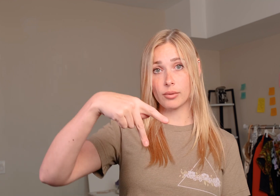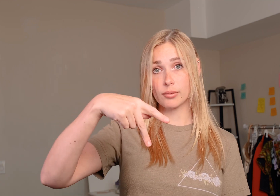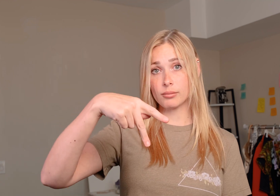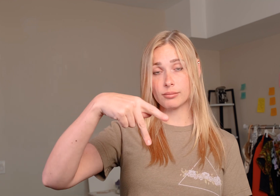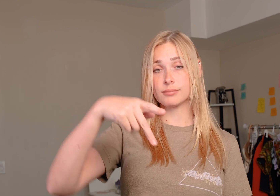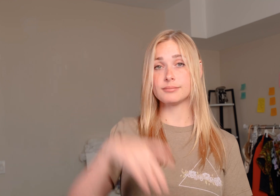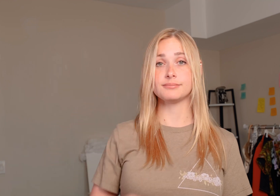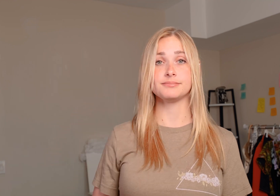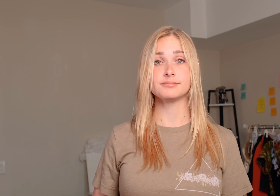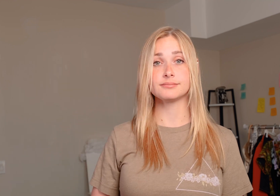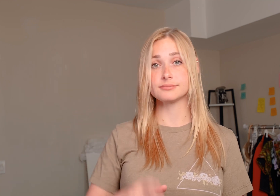"Help"